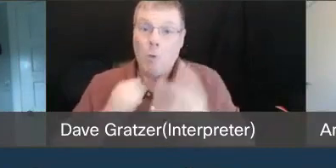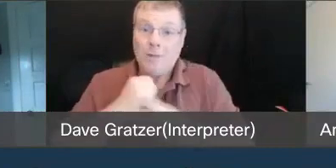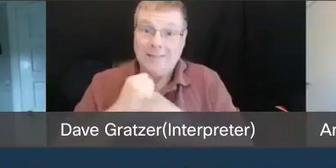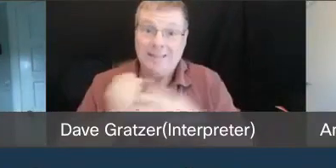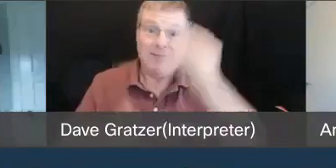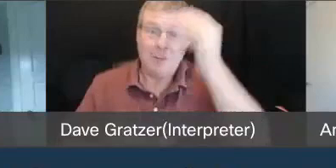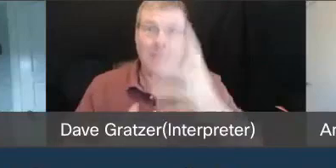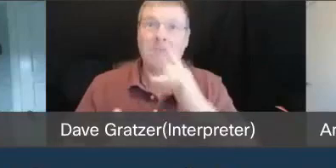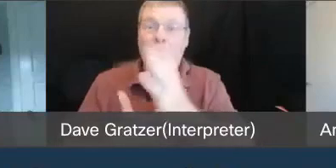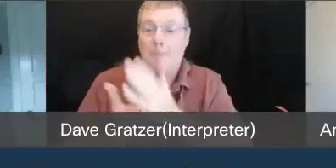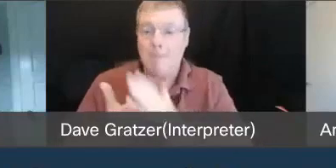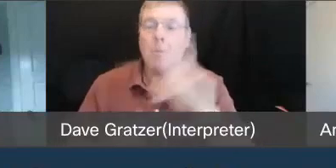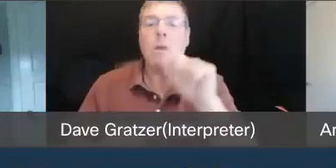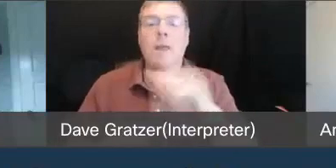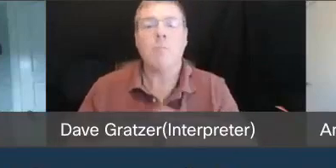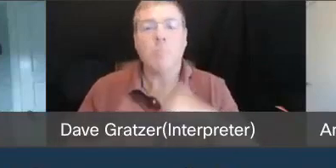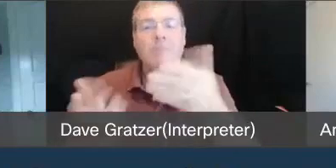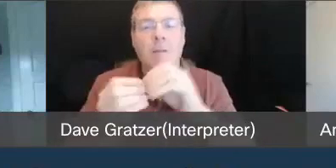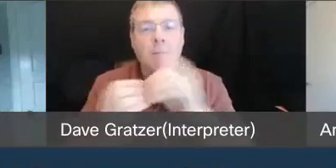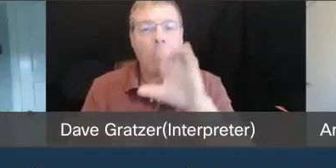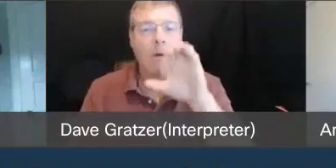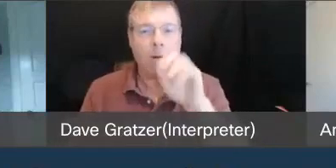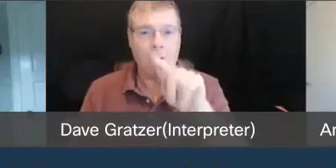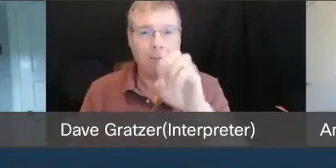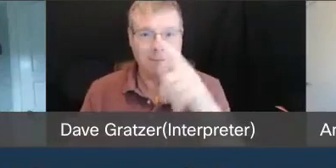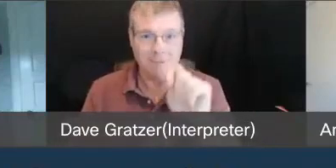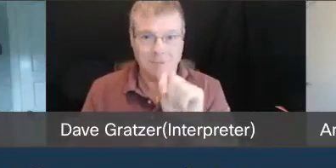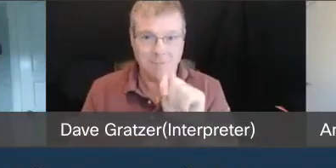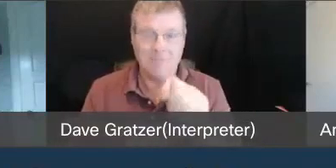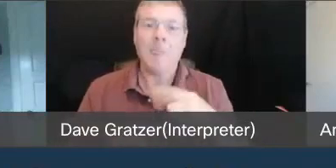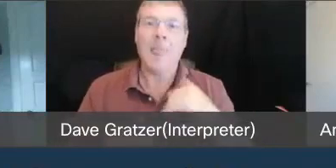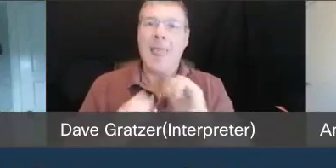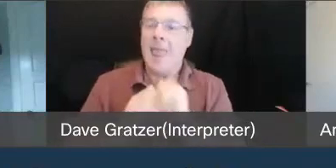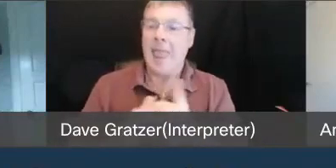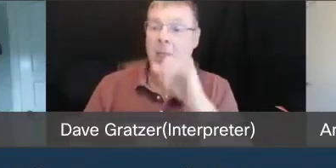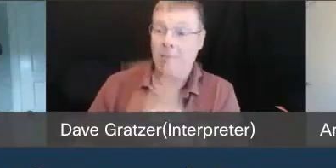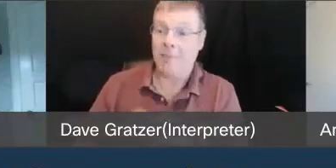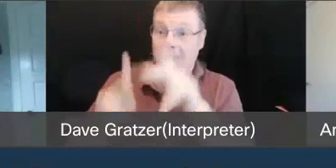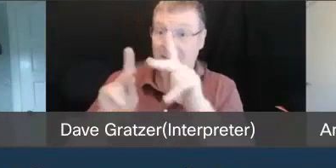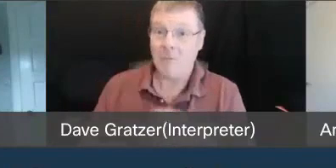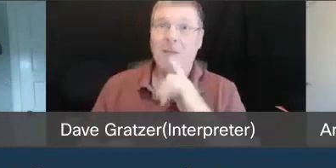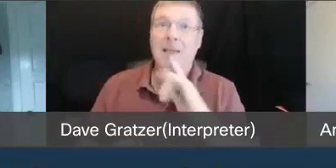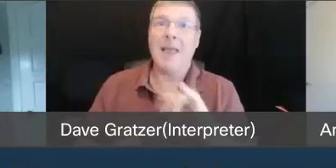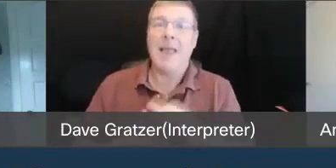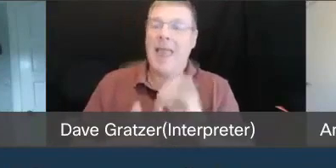where you can provide more context. Like, I'll have the applicant's symptoms, why call this substance abuse?